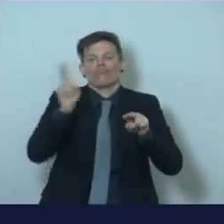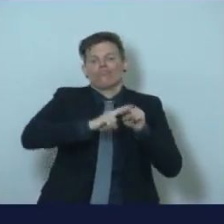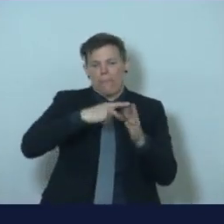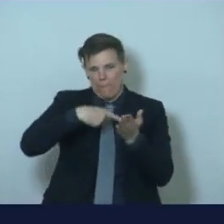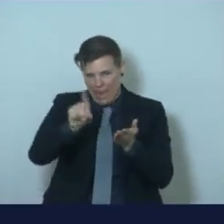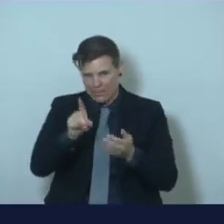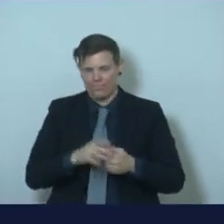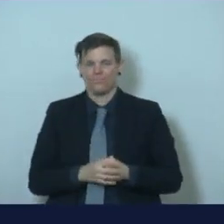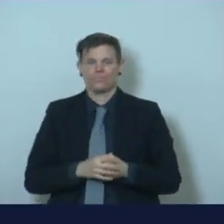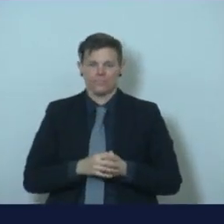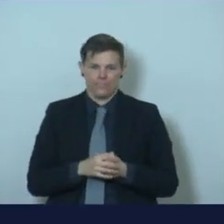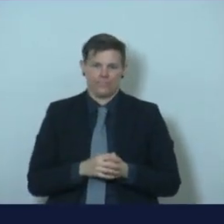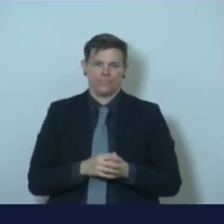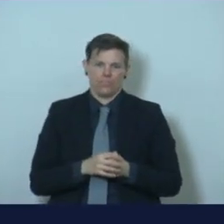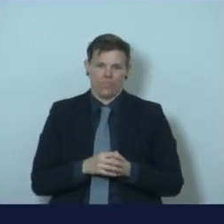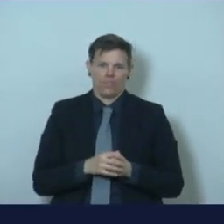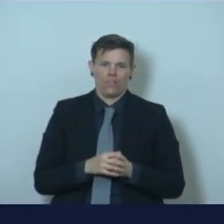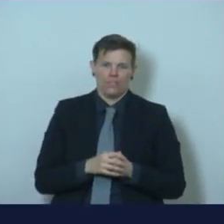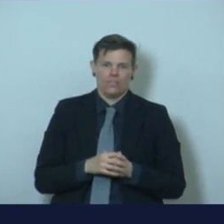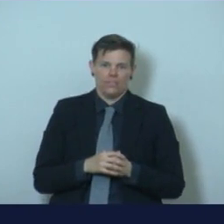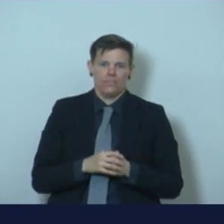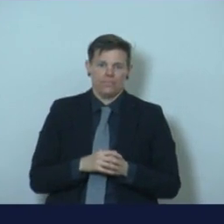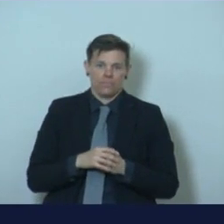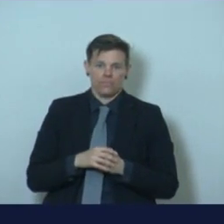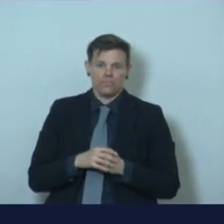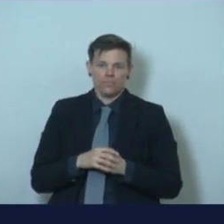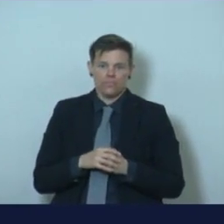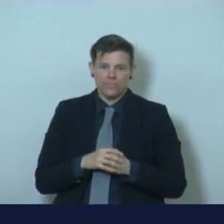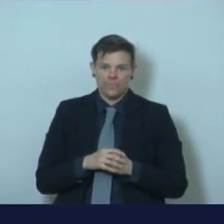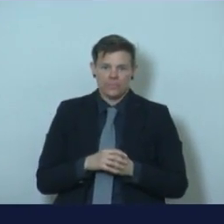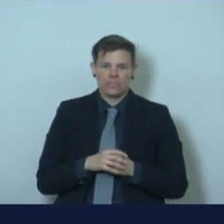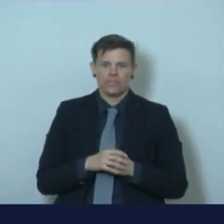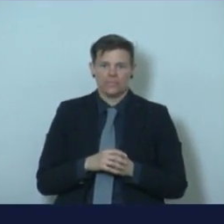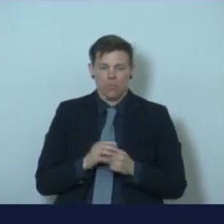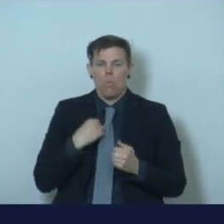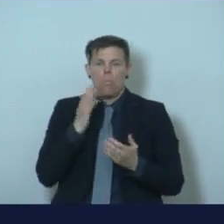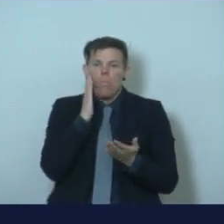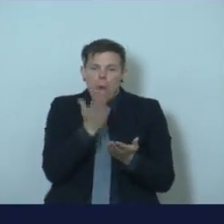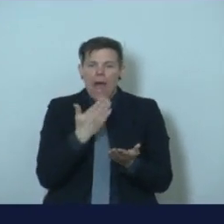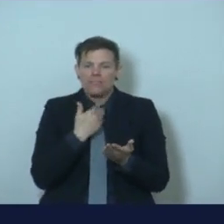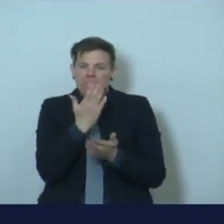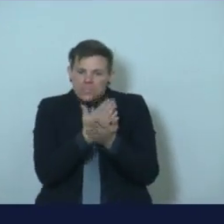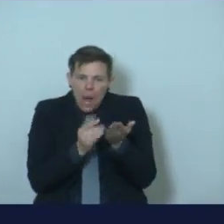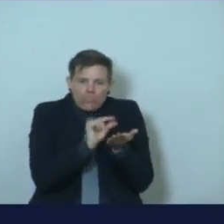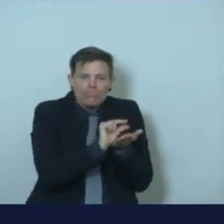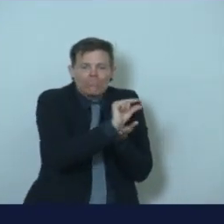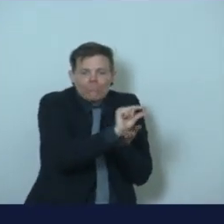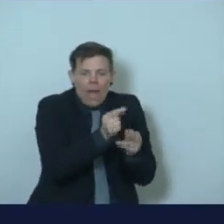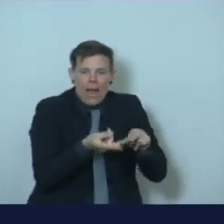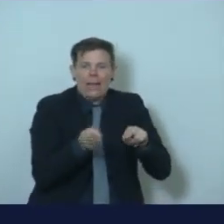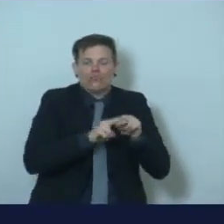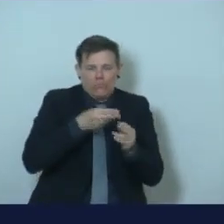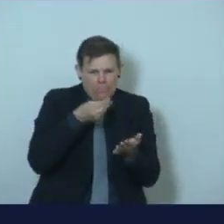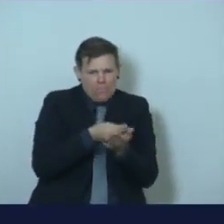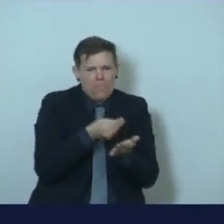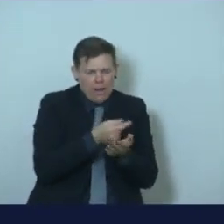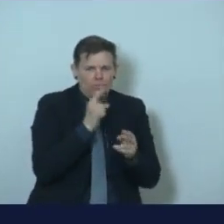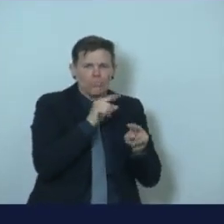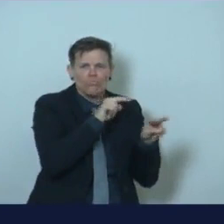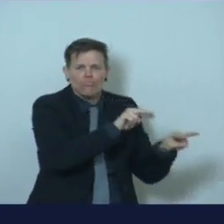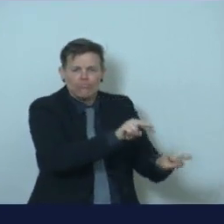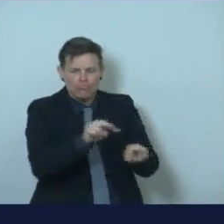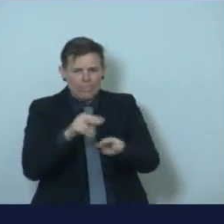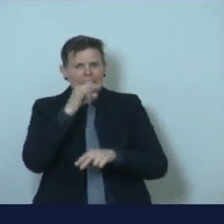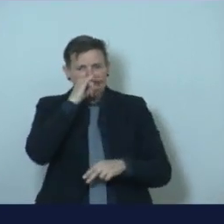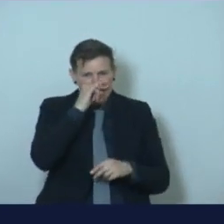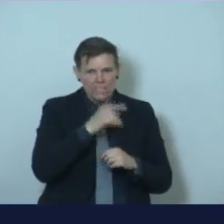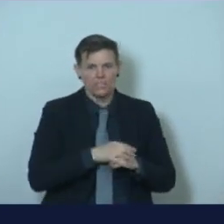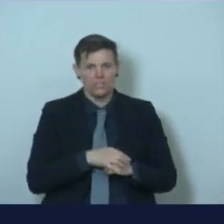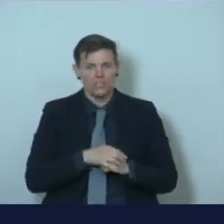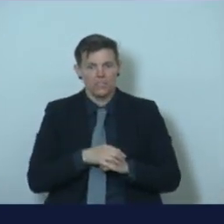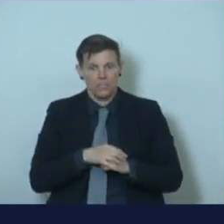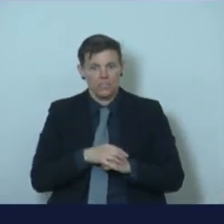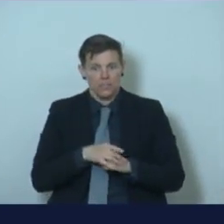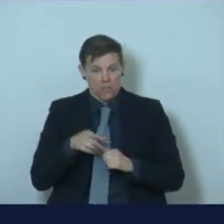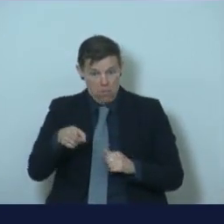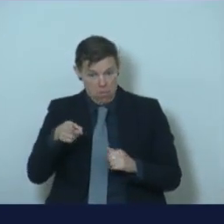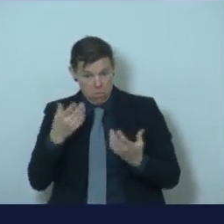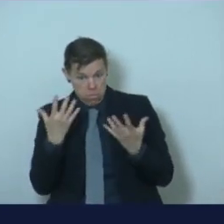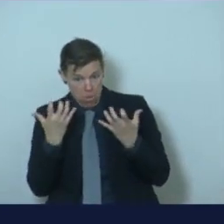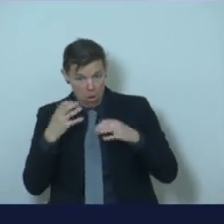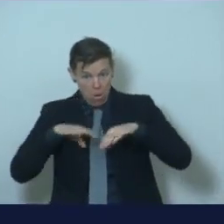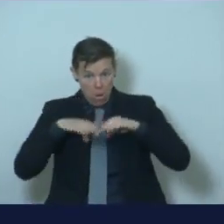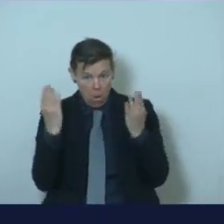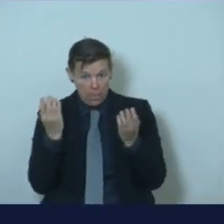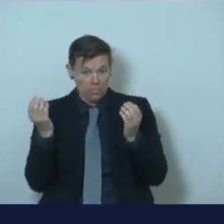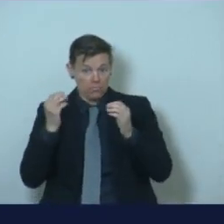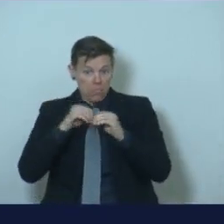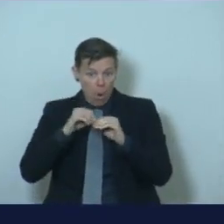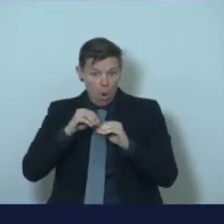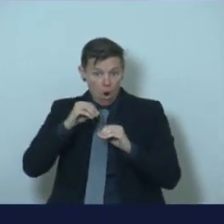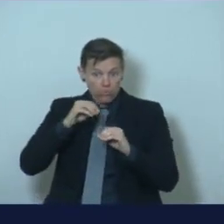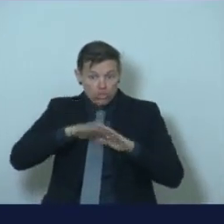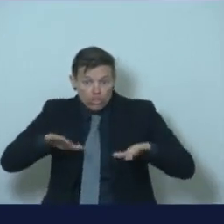LAW THAT PROVIDES NOW STIMULUS FUNDING TO THE STATES AND THEY ARE GOING TO OFFER IN SEN TOUGH PAY TO EARLY CHILDHOOD PROFESSIONALS WORKING IN CENTERS THAT REMAIN OPEN DURING THIS